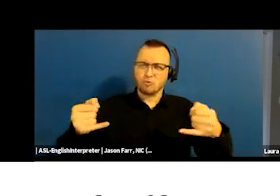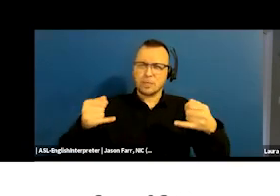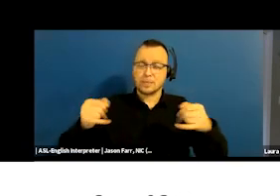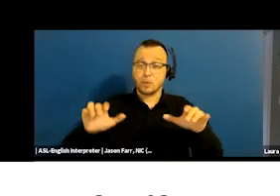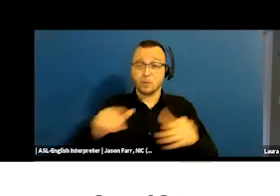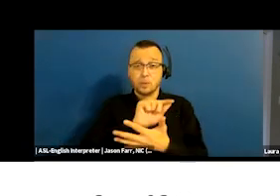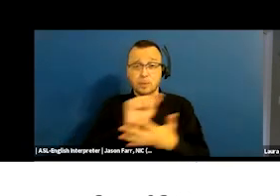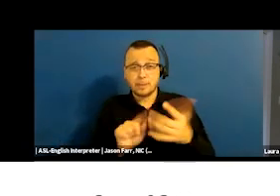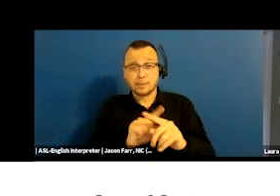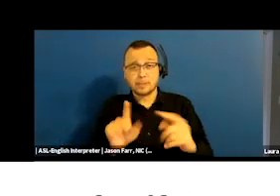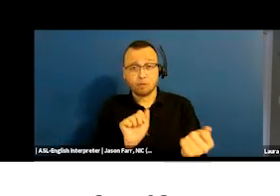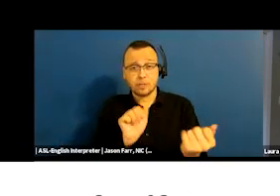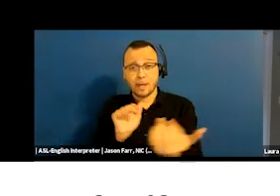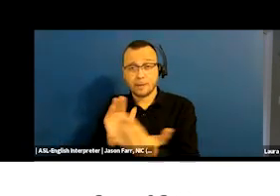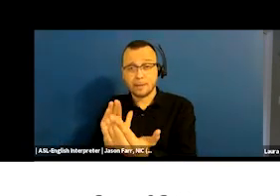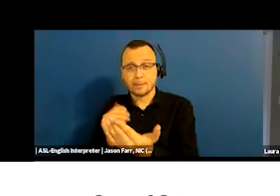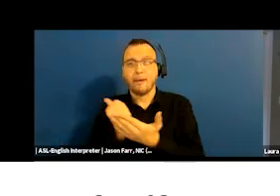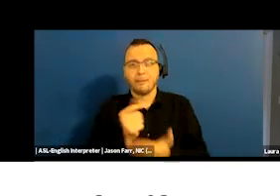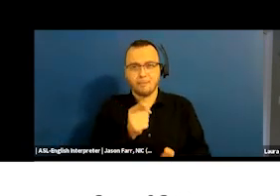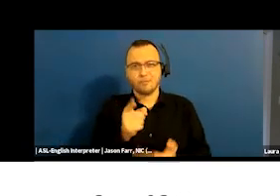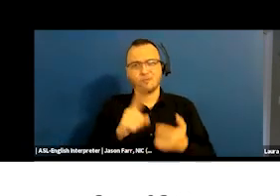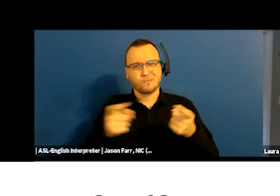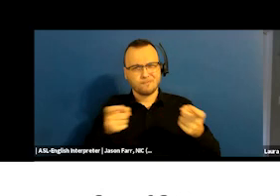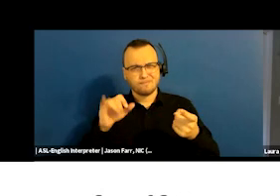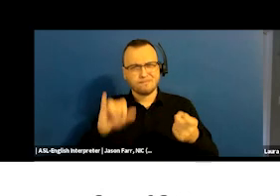Maybe it's about sharing in the successes